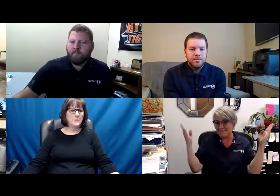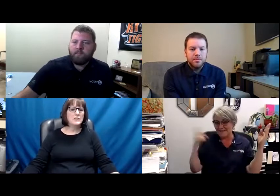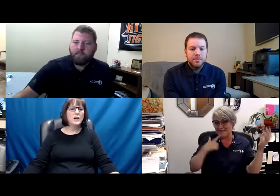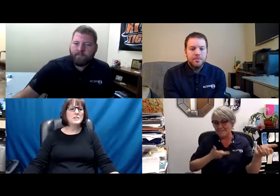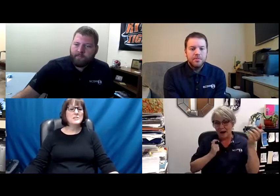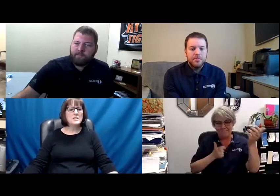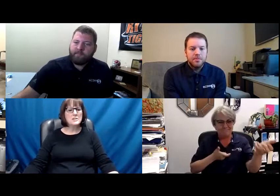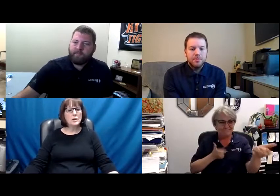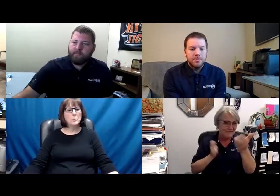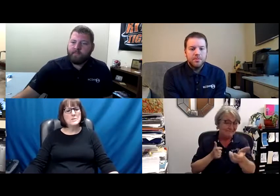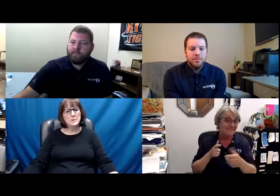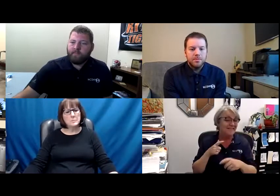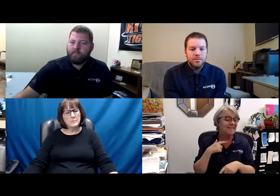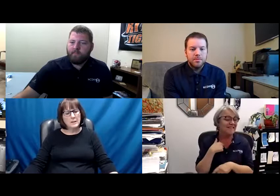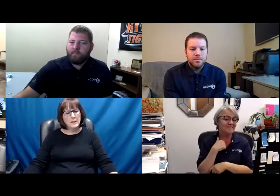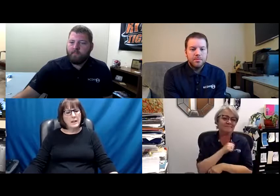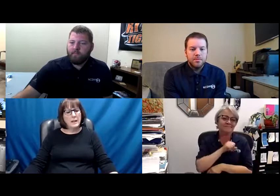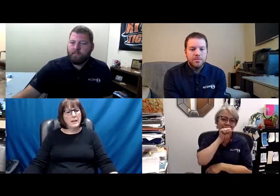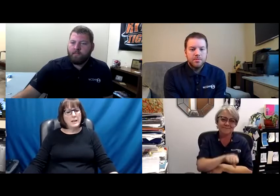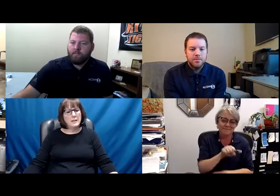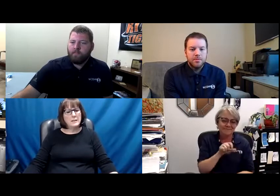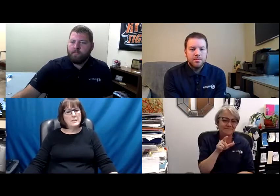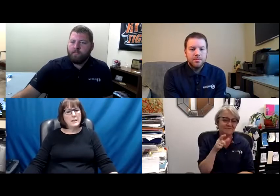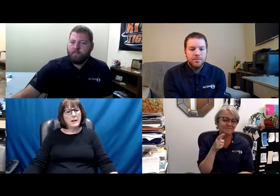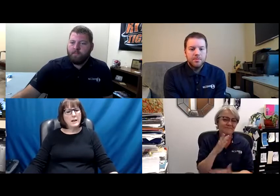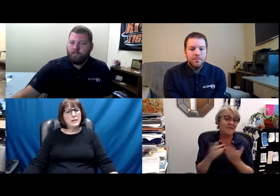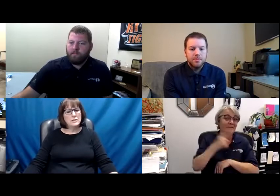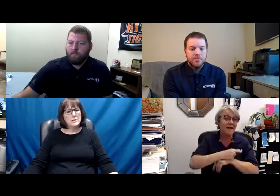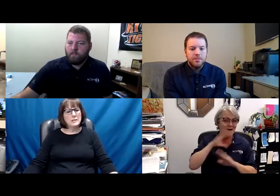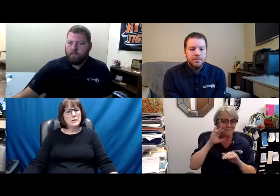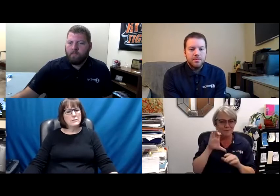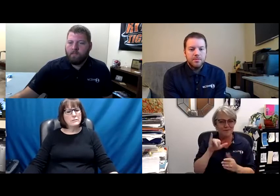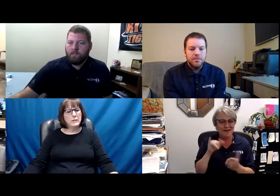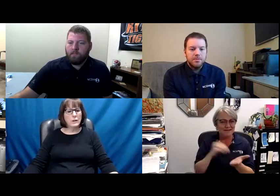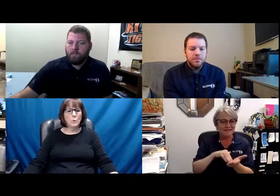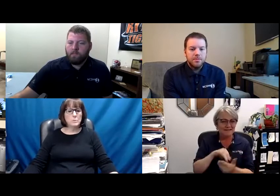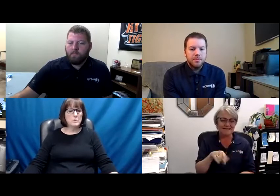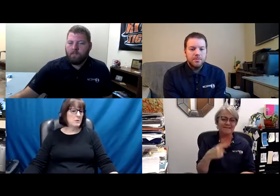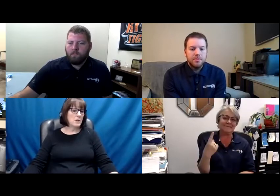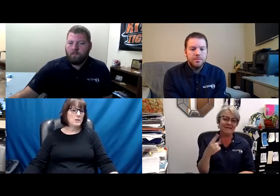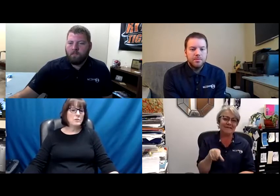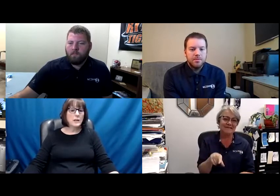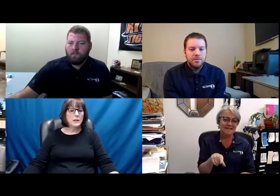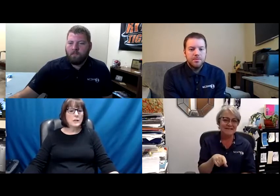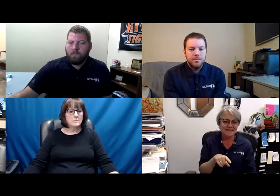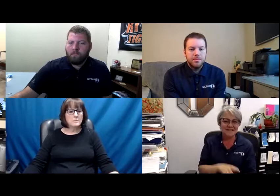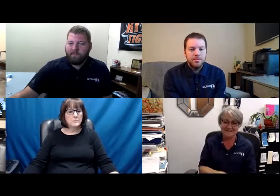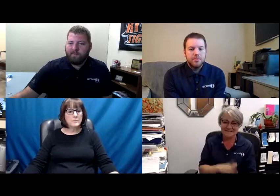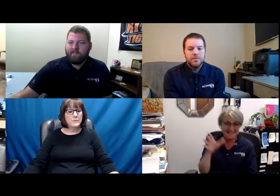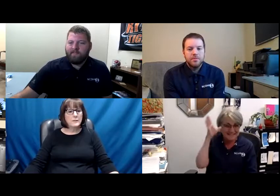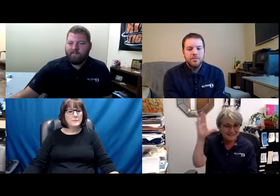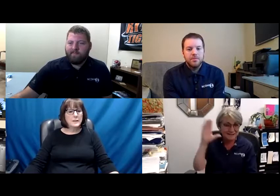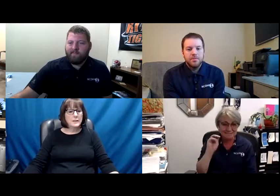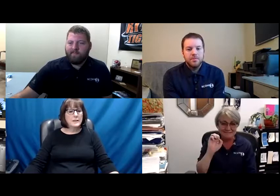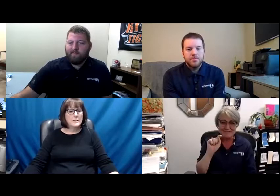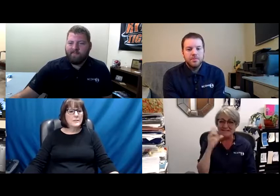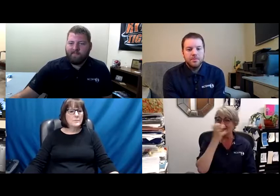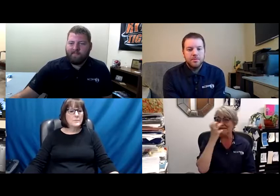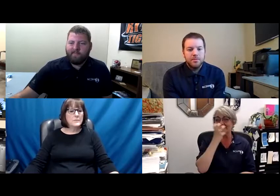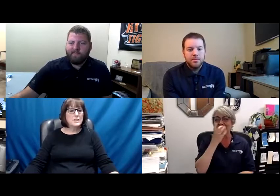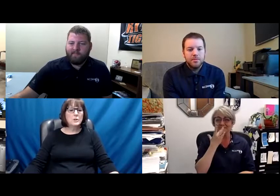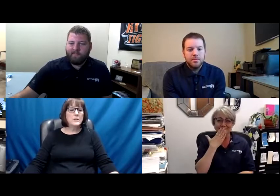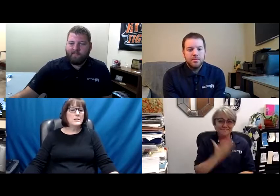Deer hunting season opens up and I actually love and hope to someday do that again. Deer meat